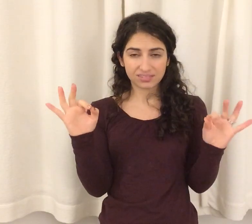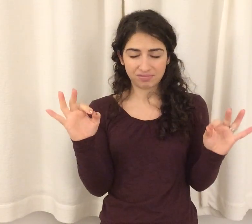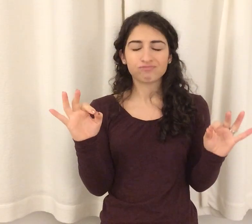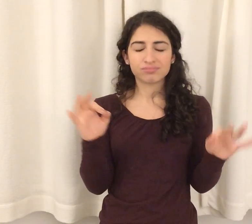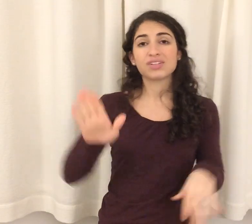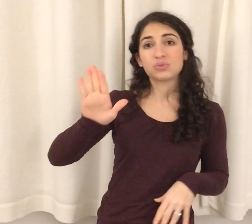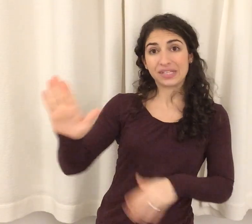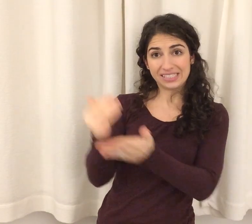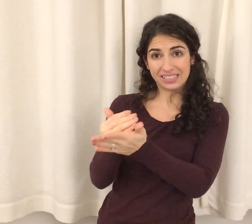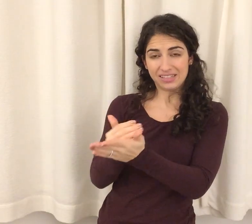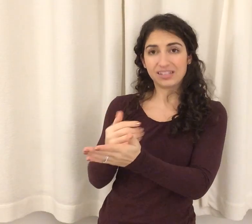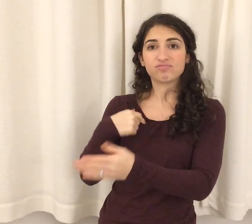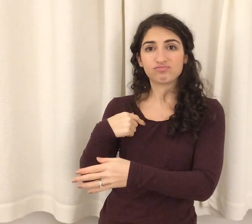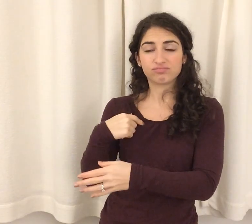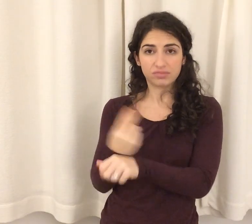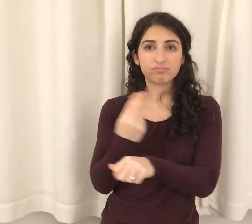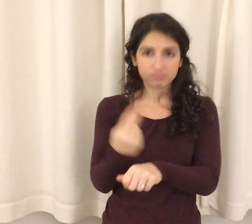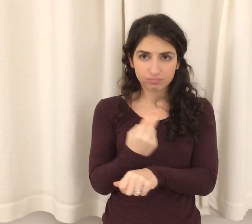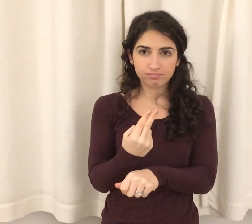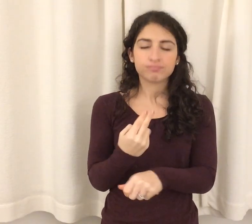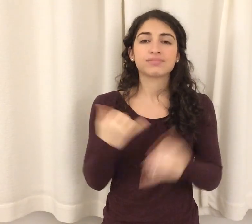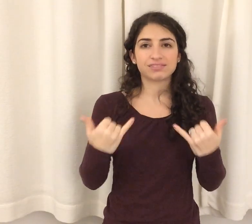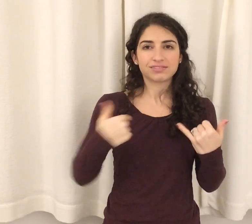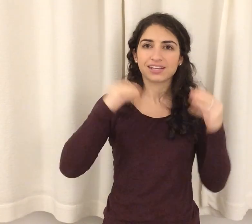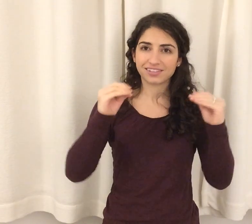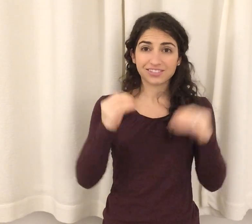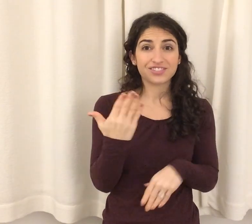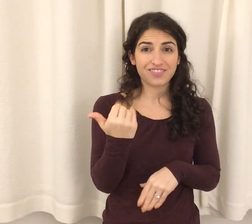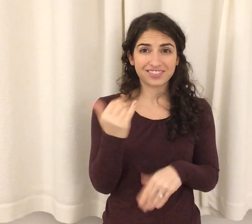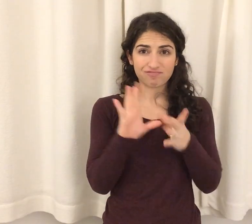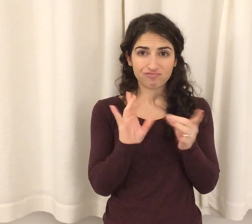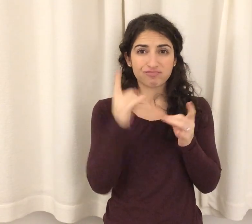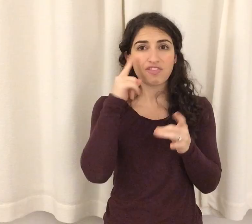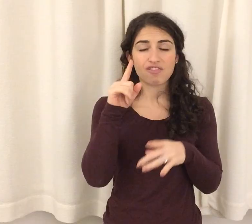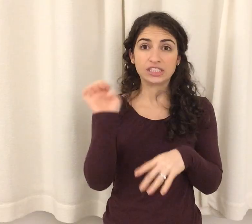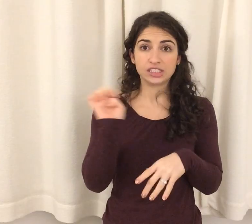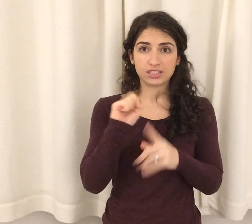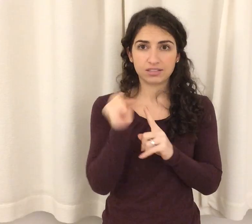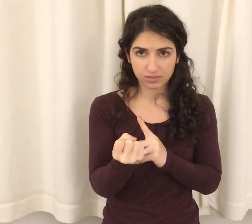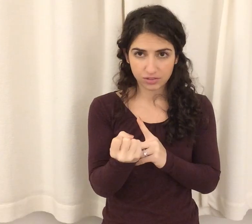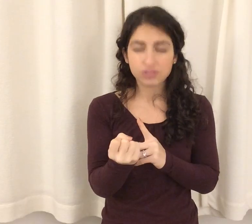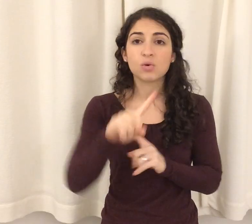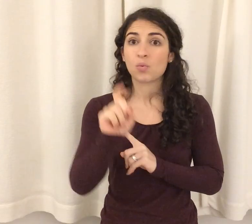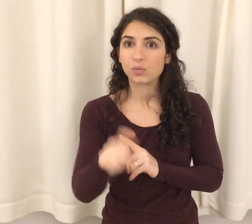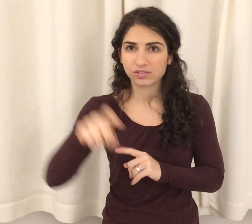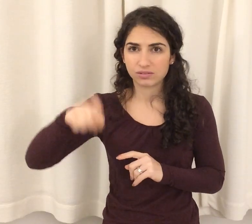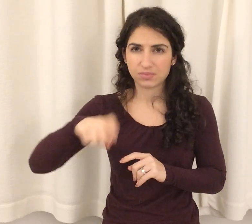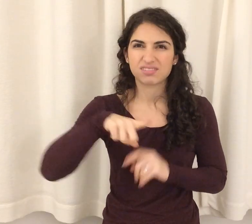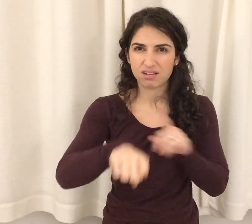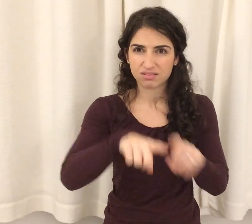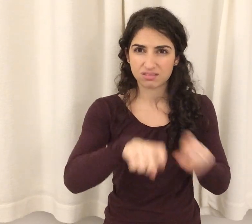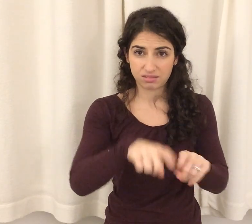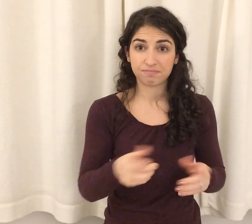signs, and he and his team came up with a list of 15 -- gave me a list that they'd like to use for emergency situations when they